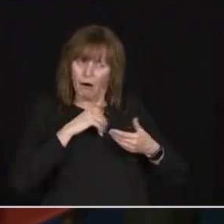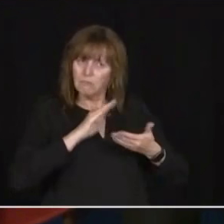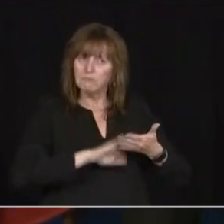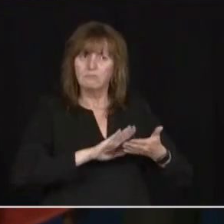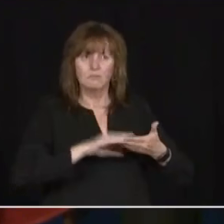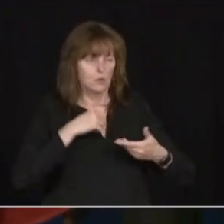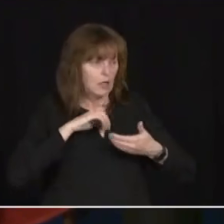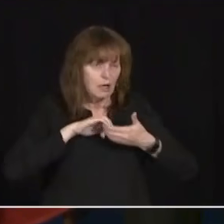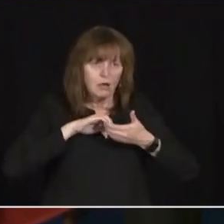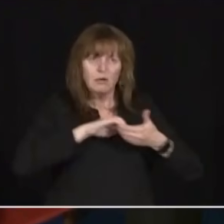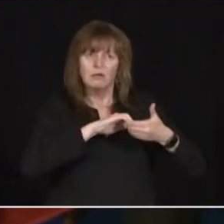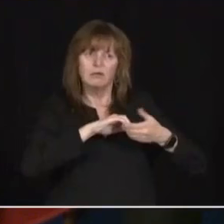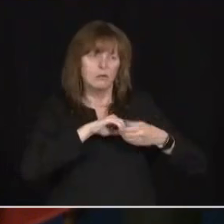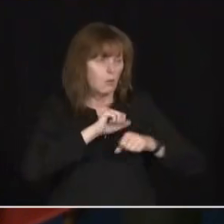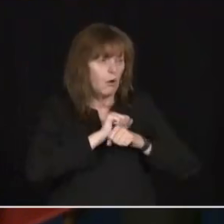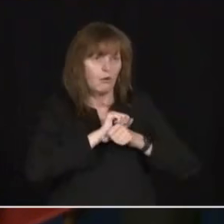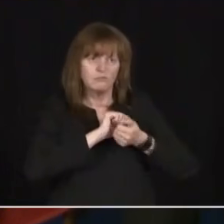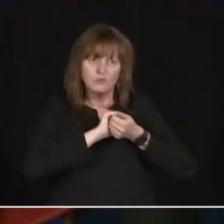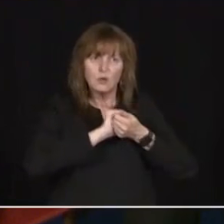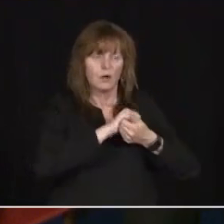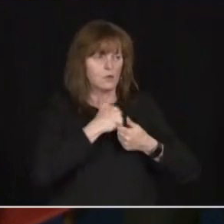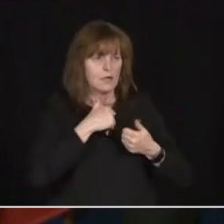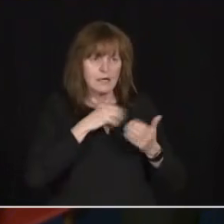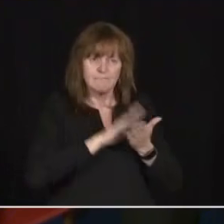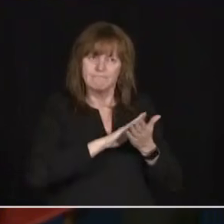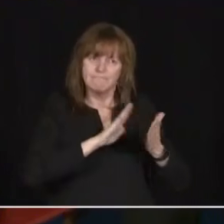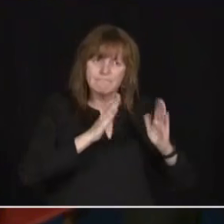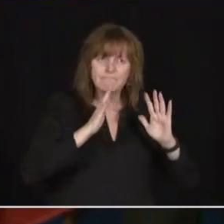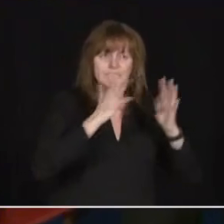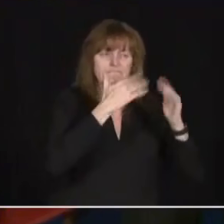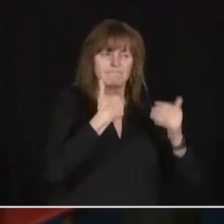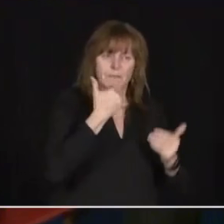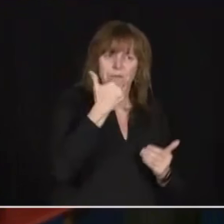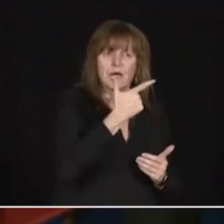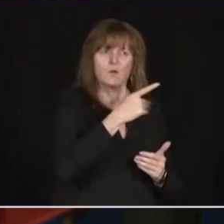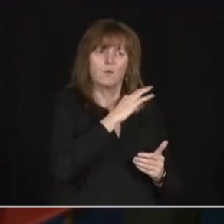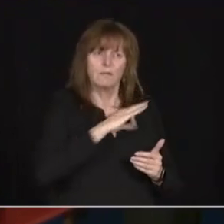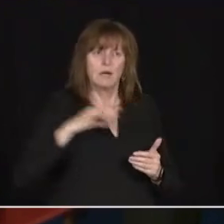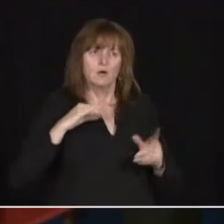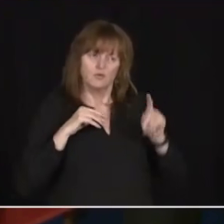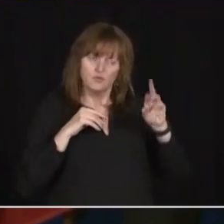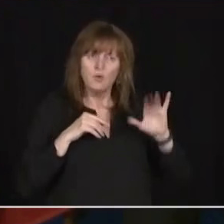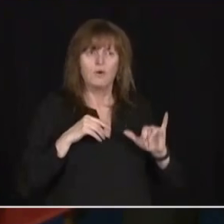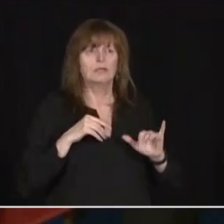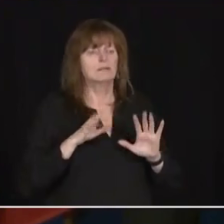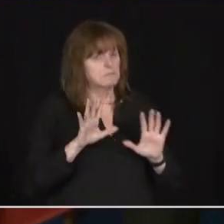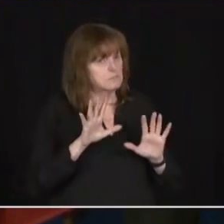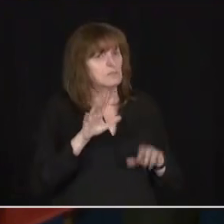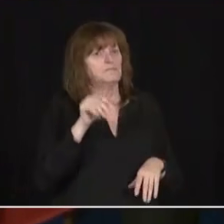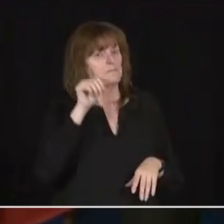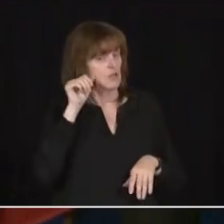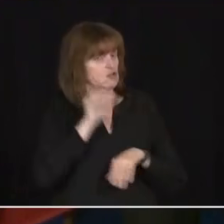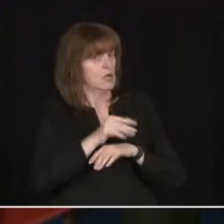partner, very clab raltive and -- collaborative and cooperation. We had this conversation last night. And as I